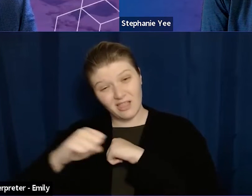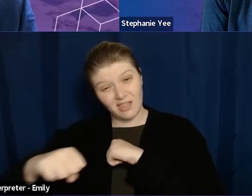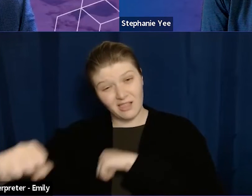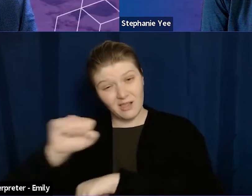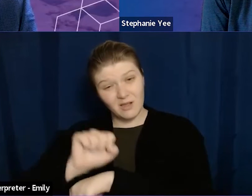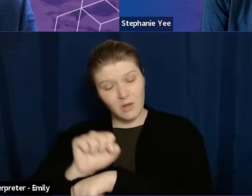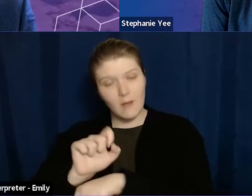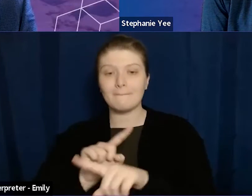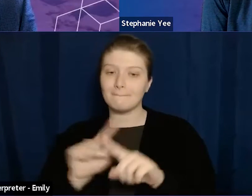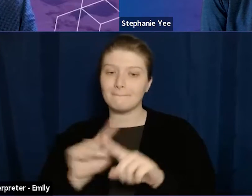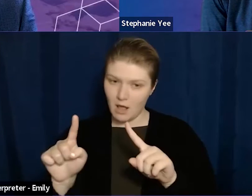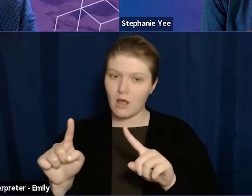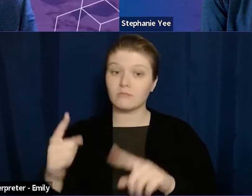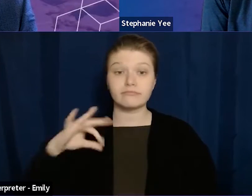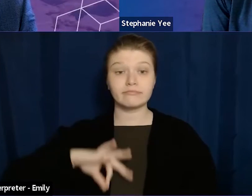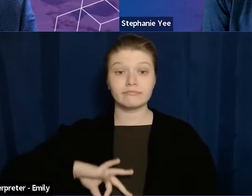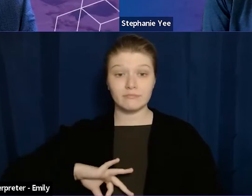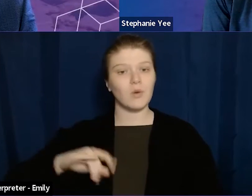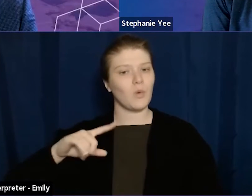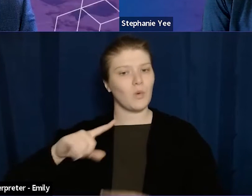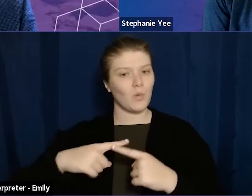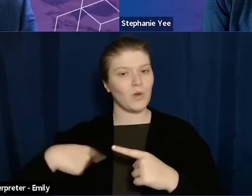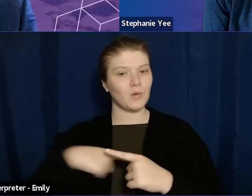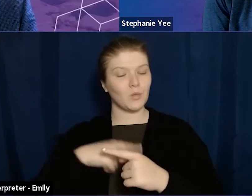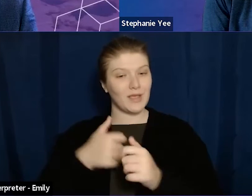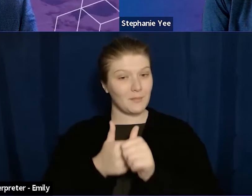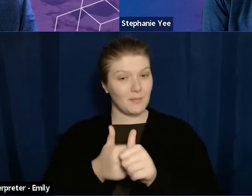on the proposal is very different, depending if you're a collaborative or not.